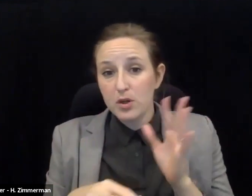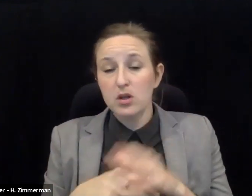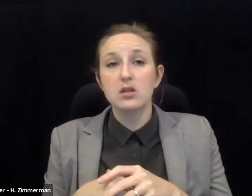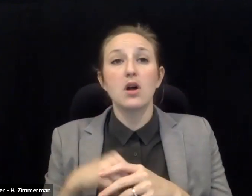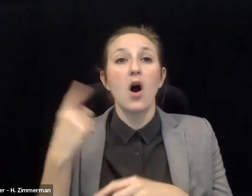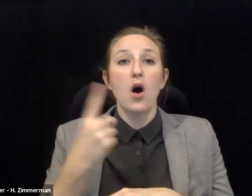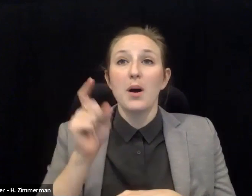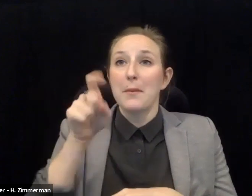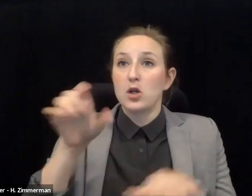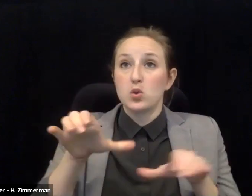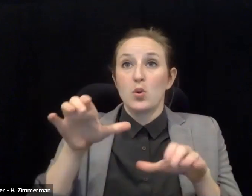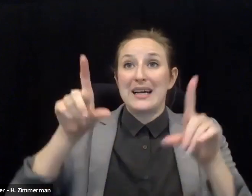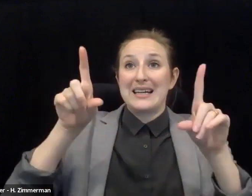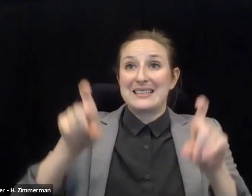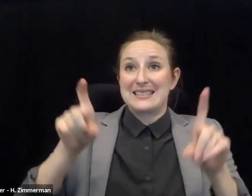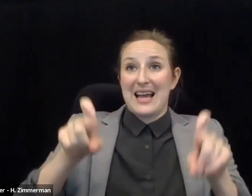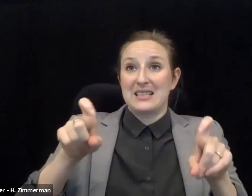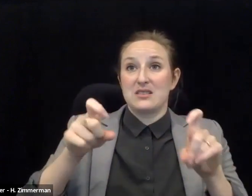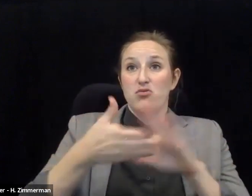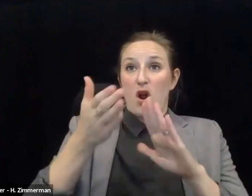do a Tech run on a platform beforehand.